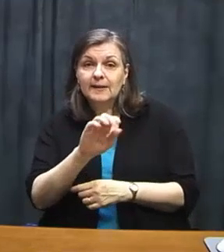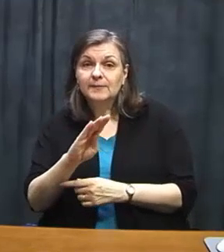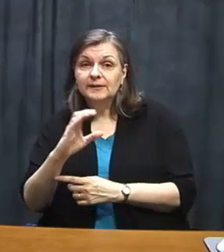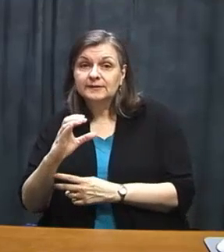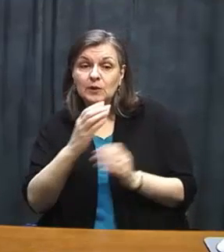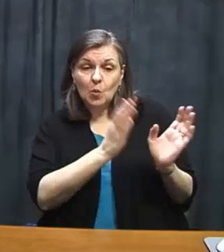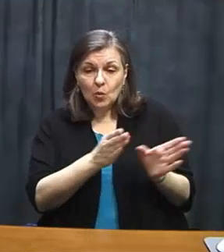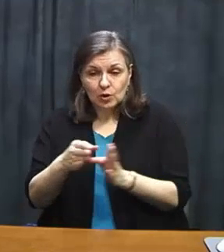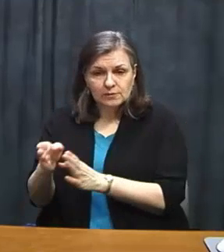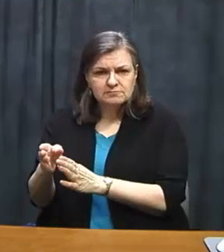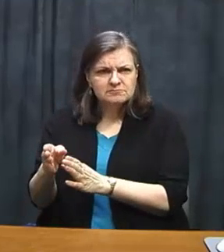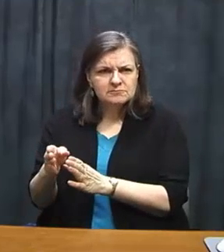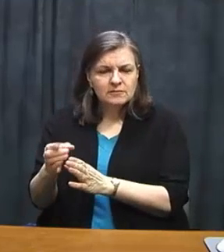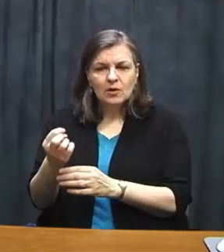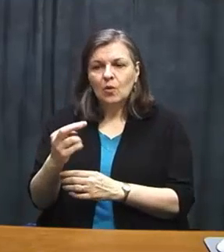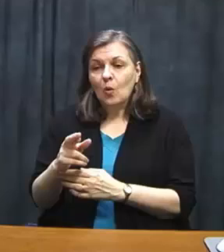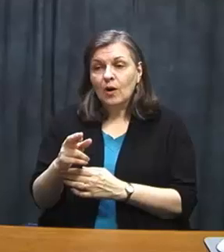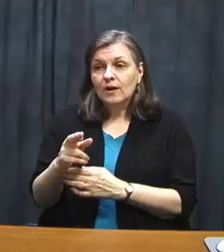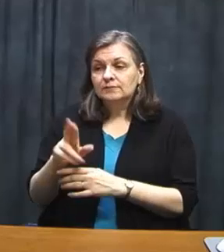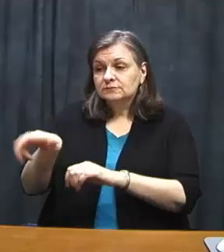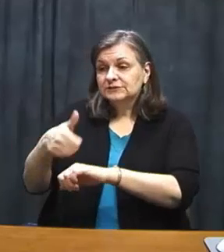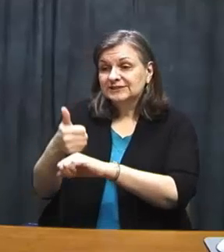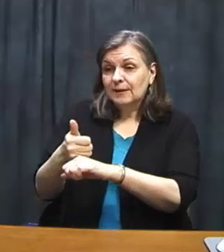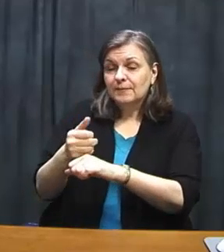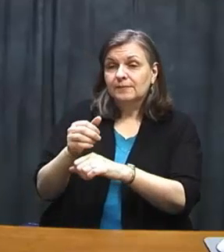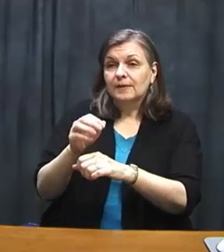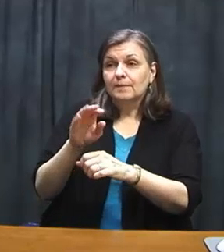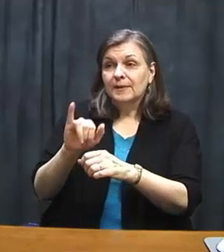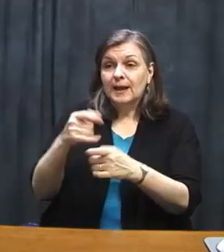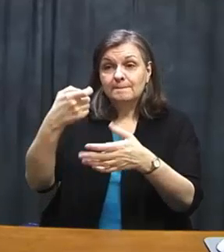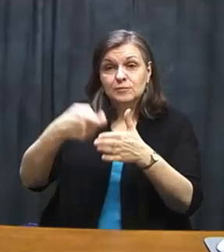or organized according to price